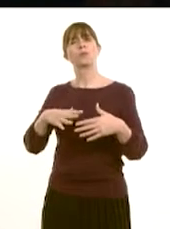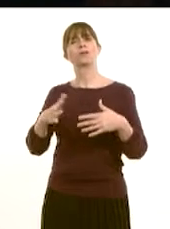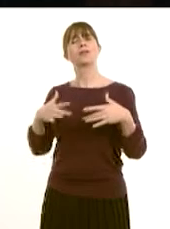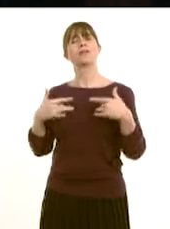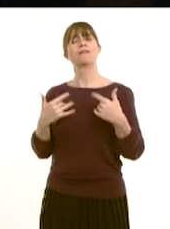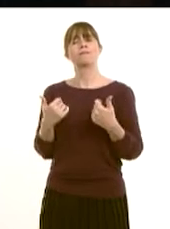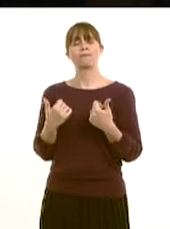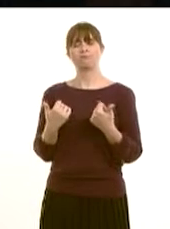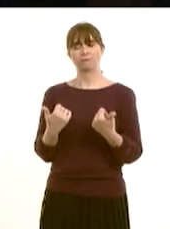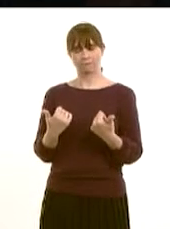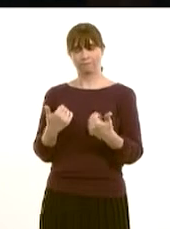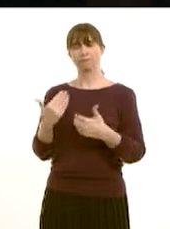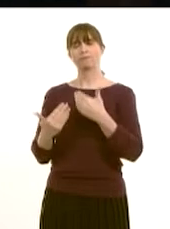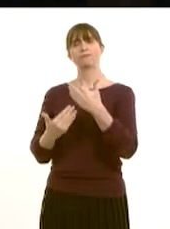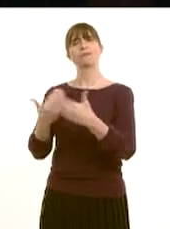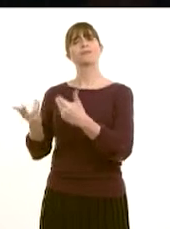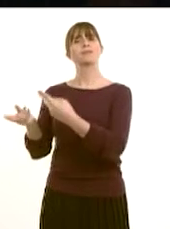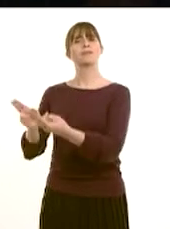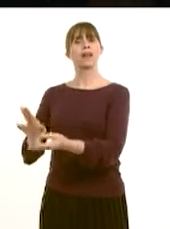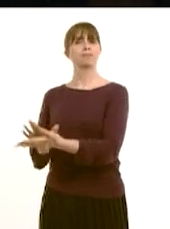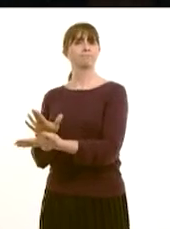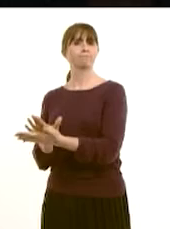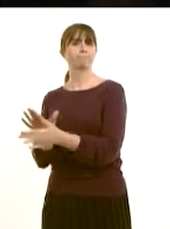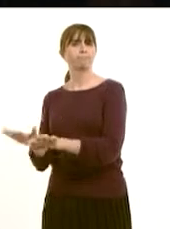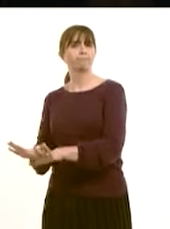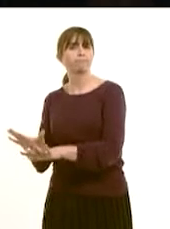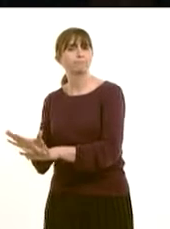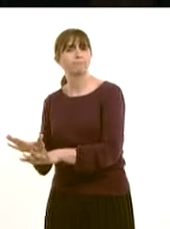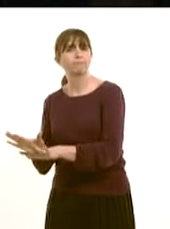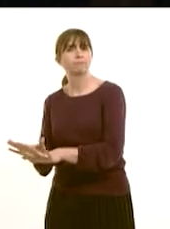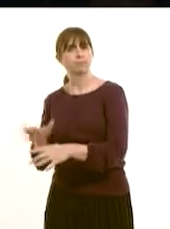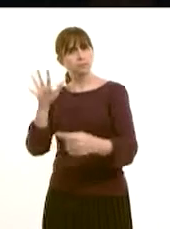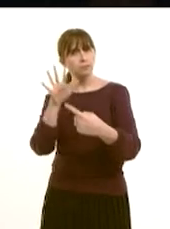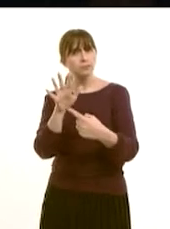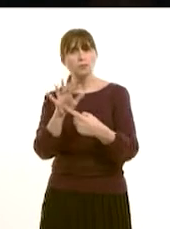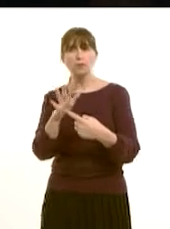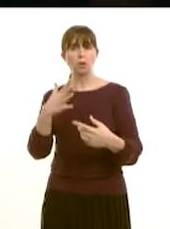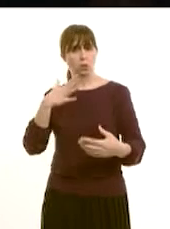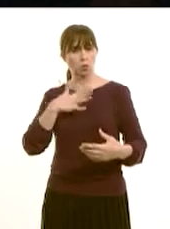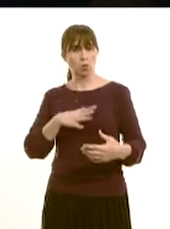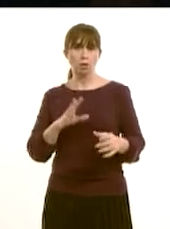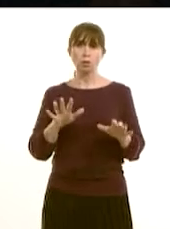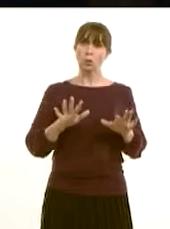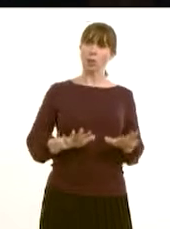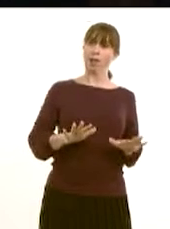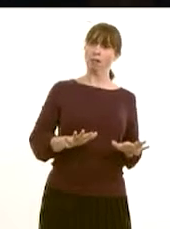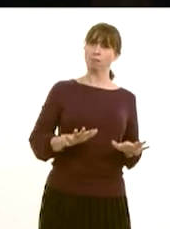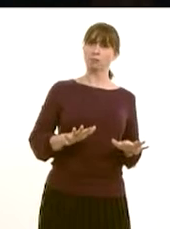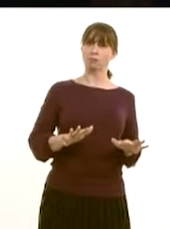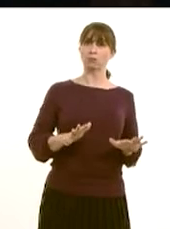We need to ensure that, regardless of where you live in Wales, youíll be able to access hospice care.